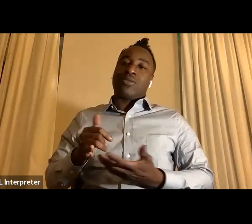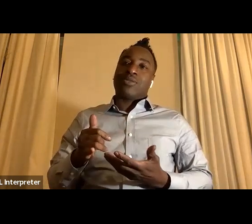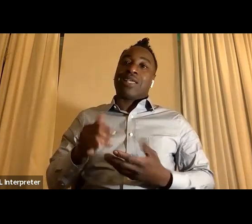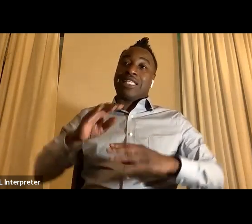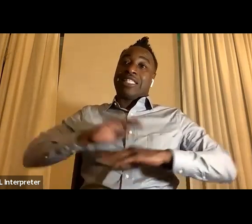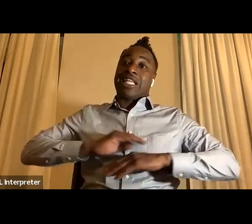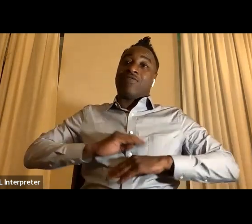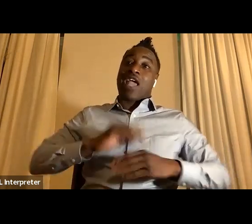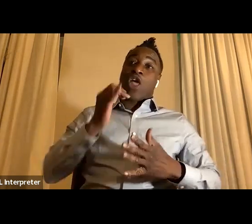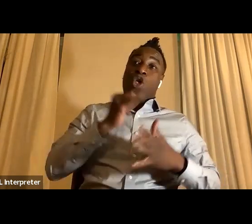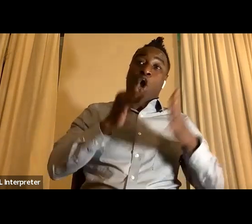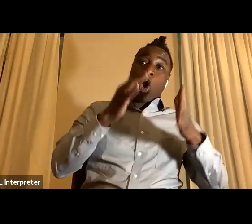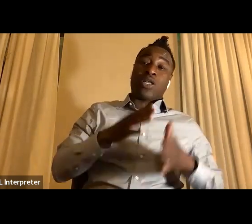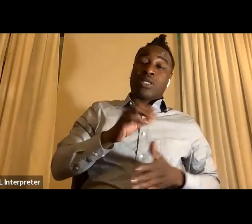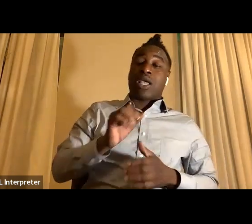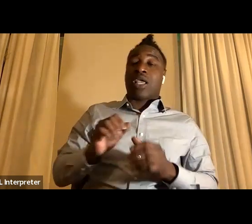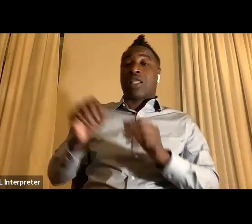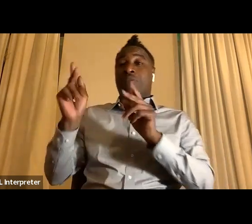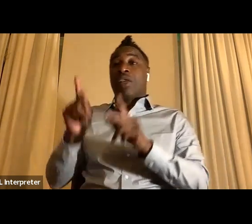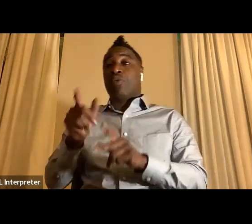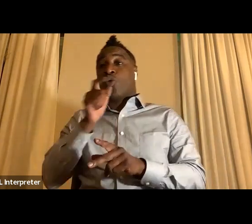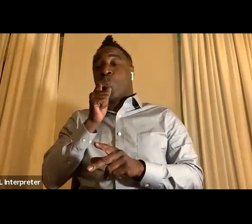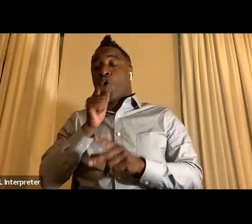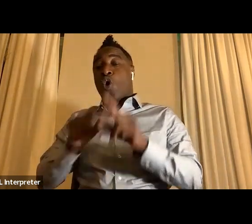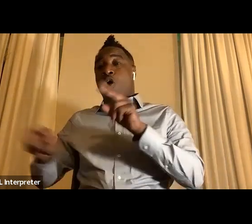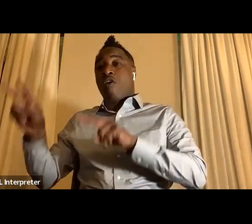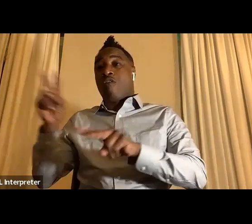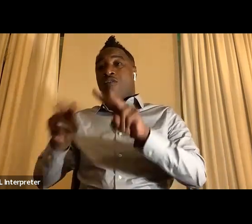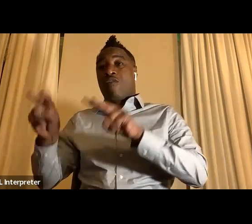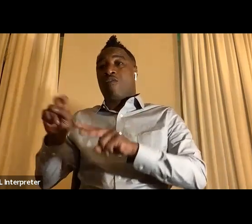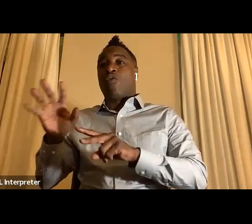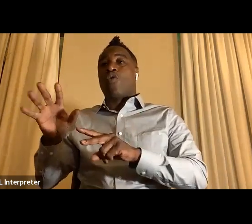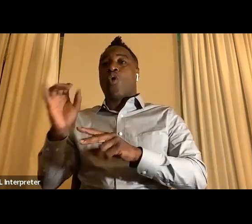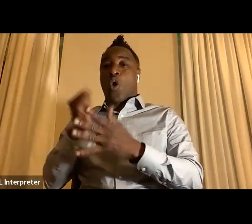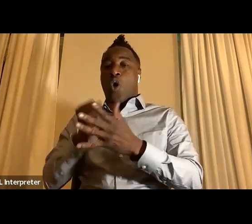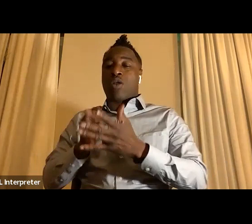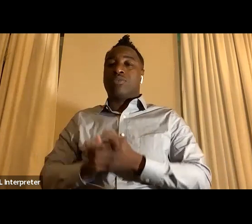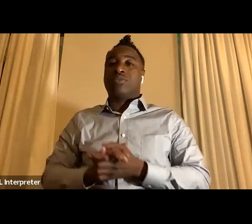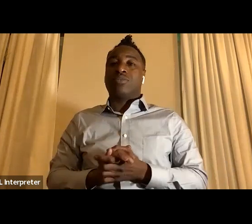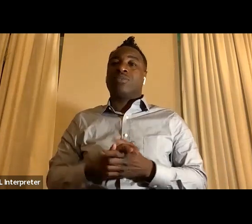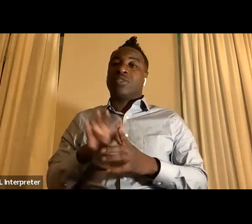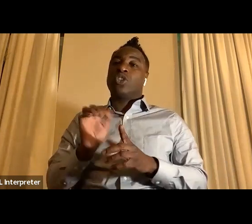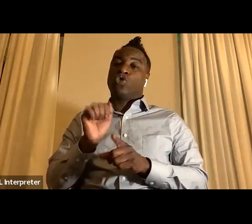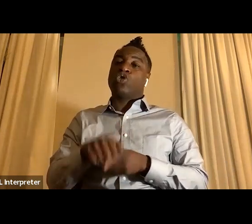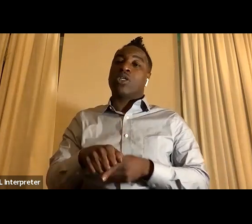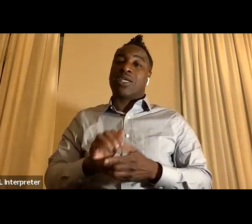And it is an art form and sometimes can be really tricky. But like you guys say, it's it's definitely an art.